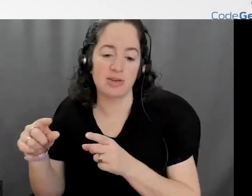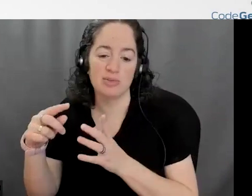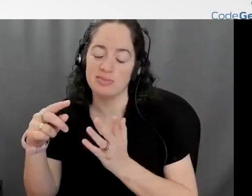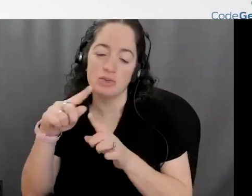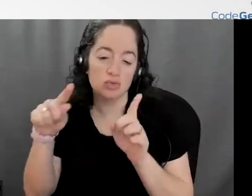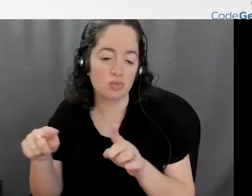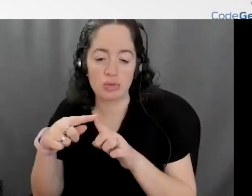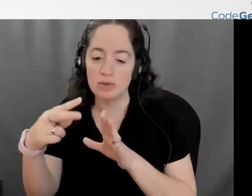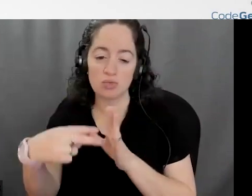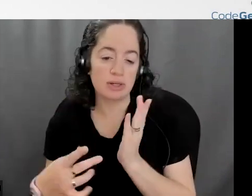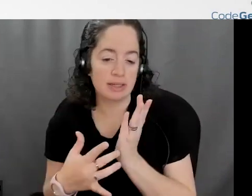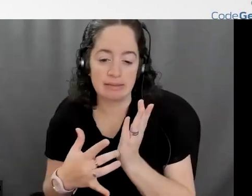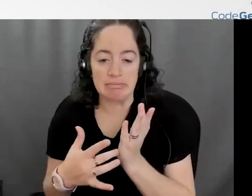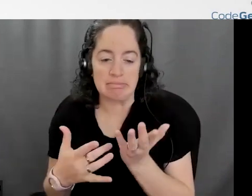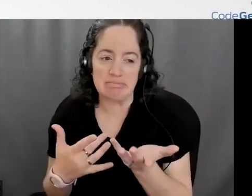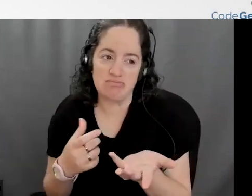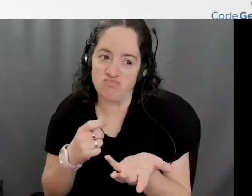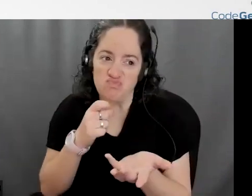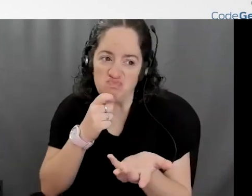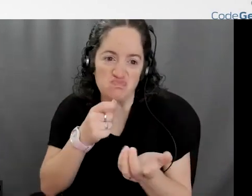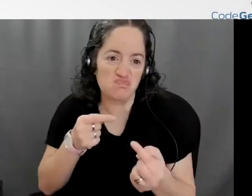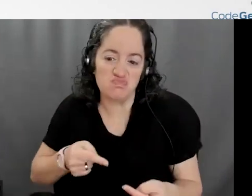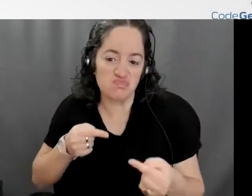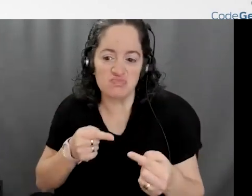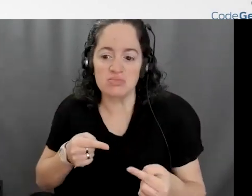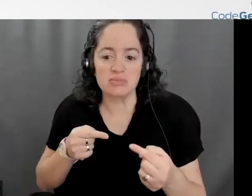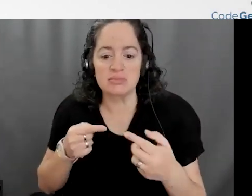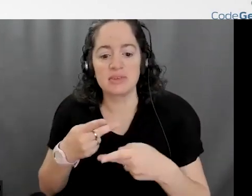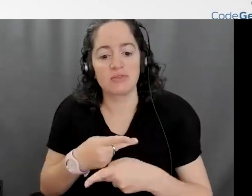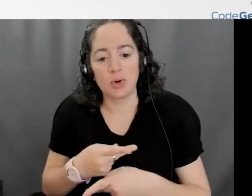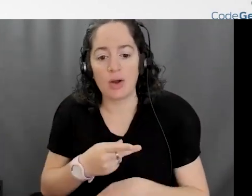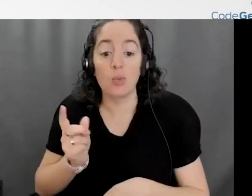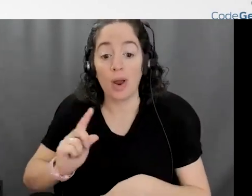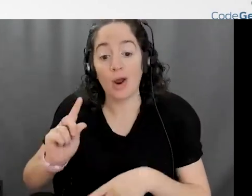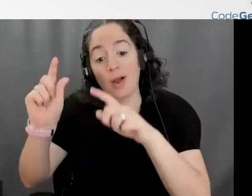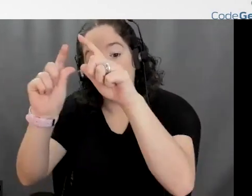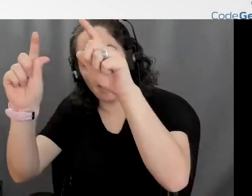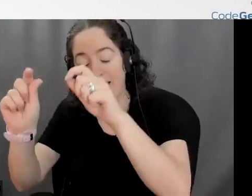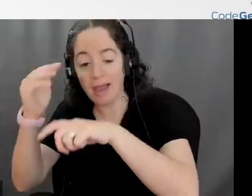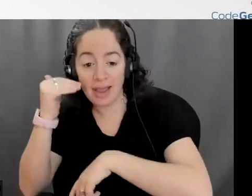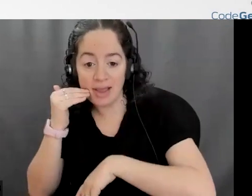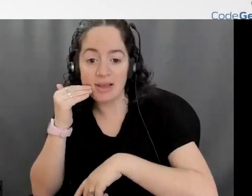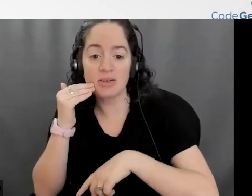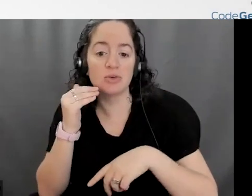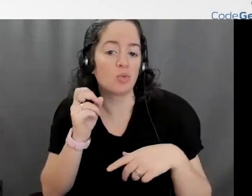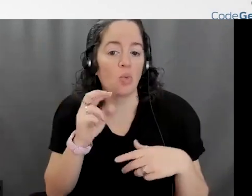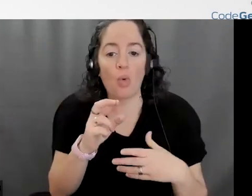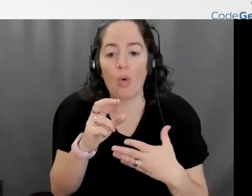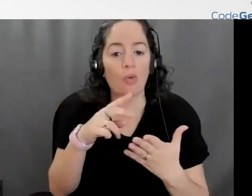figuring out where the headers are and reading out the caption at the top,